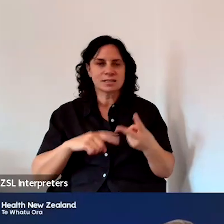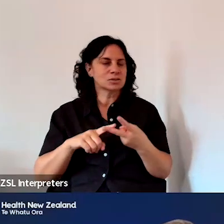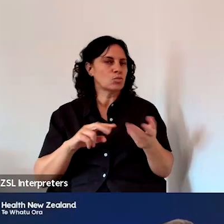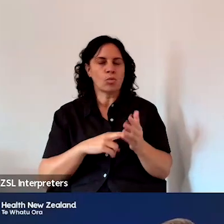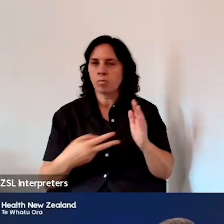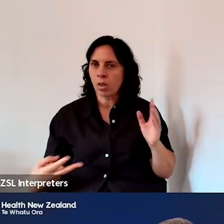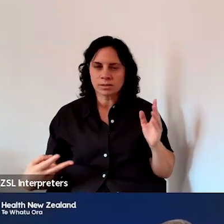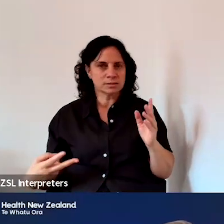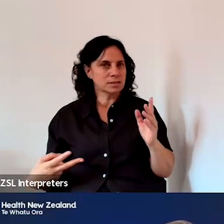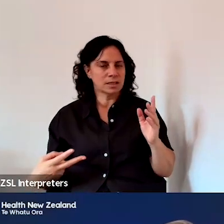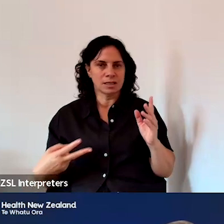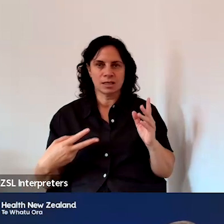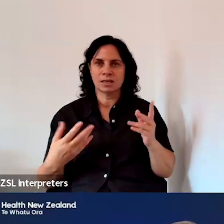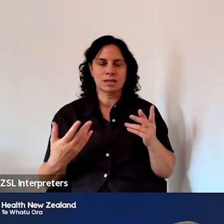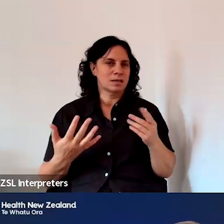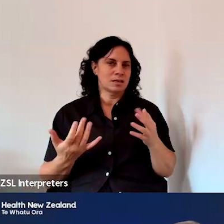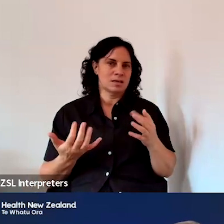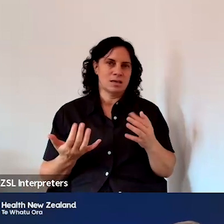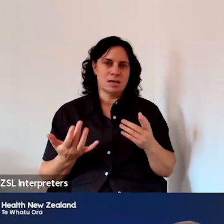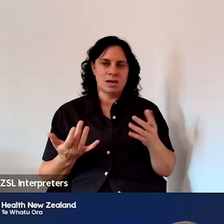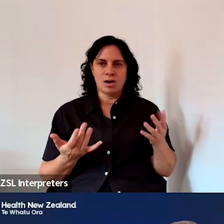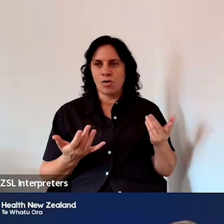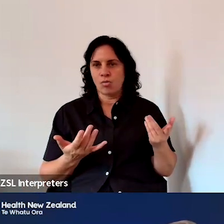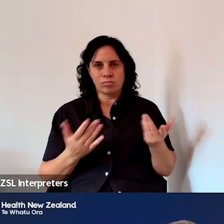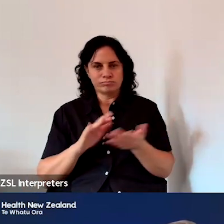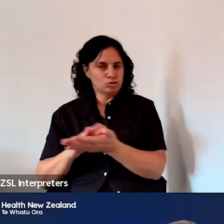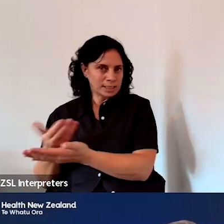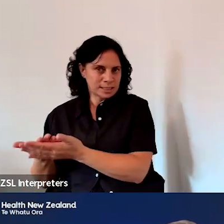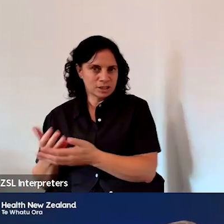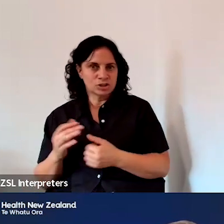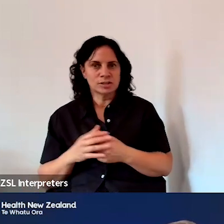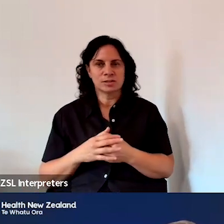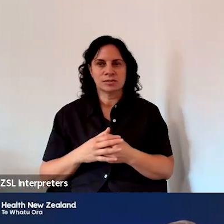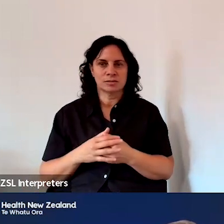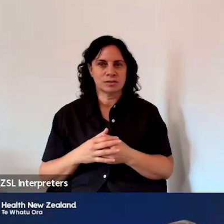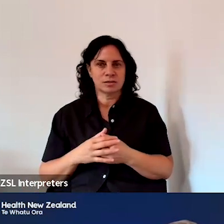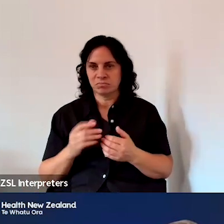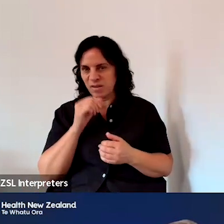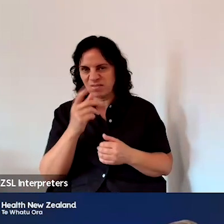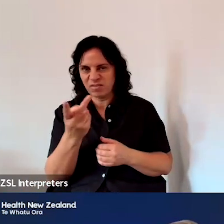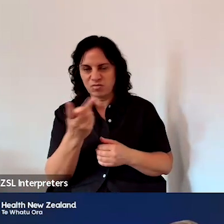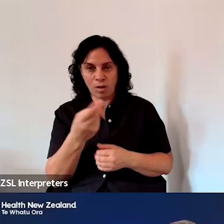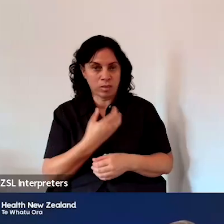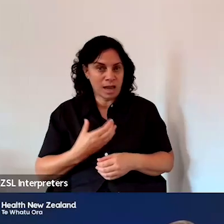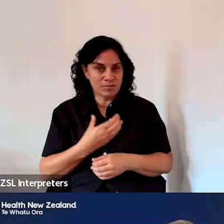translation piece, if we've got time and if you're both comfortable with that, what I might do, I did want